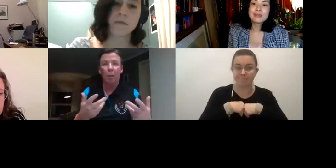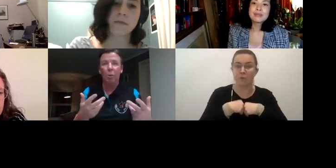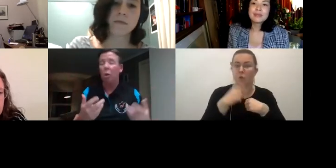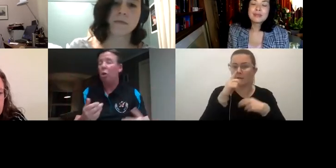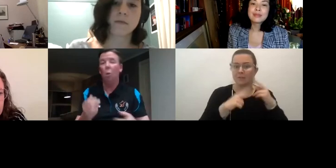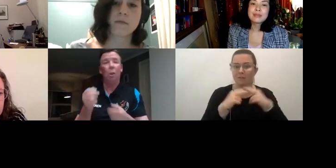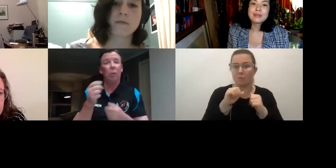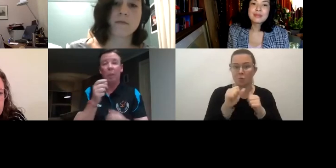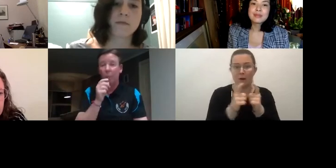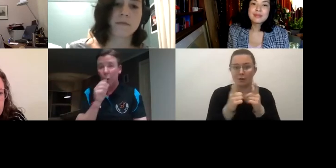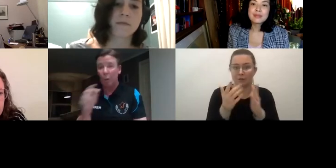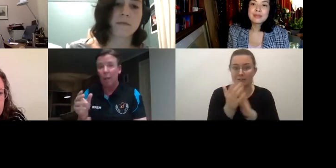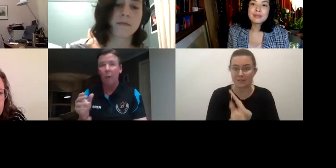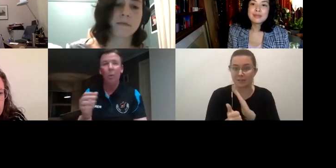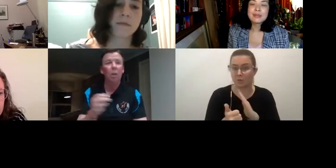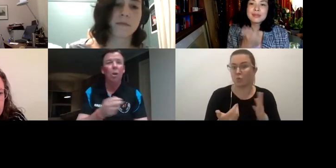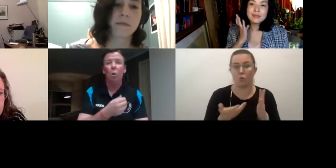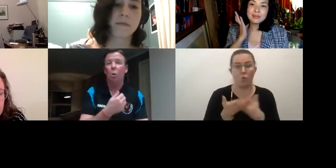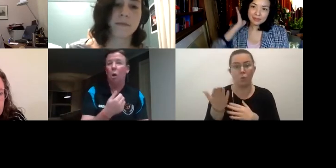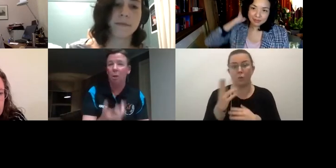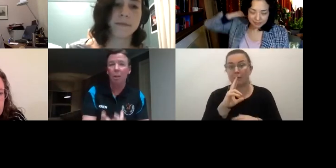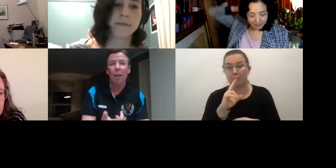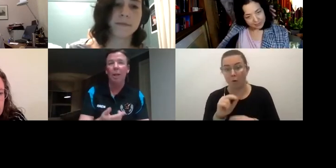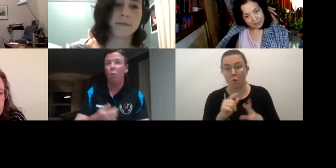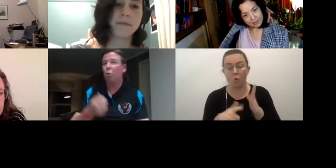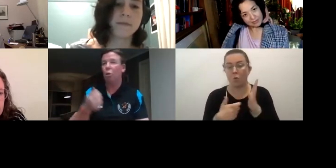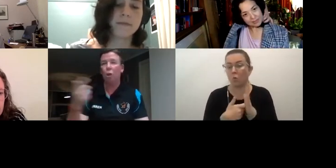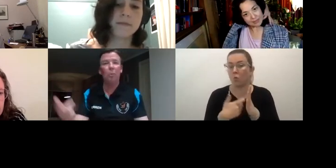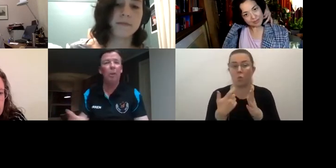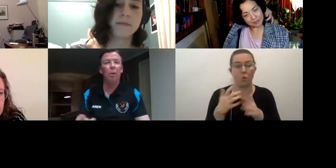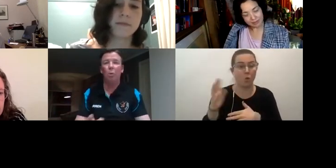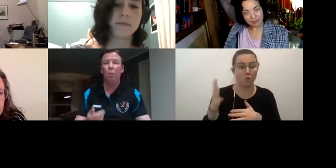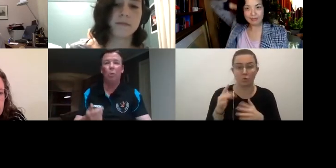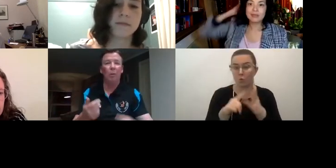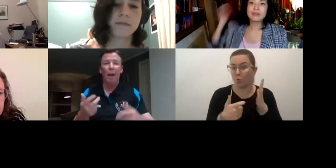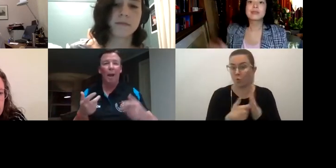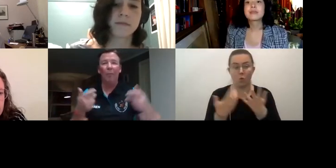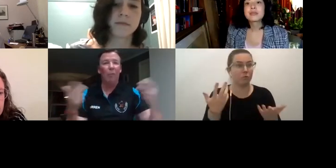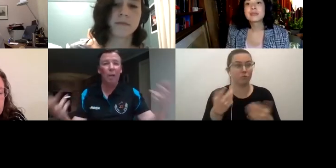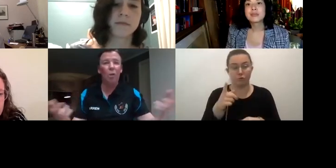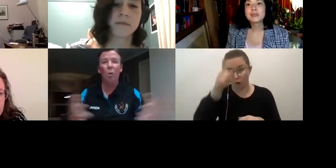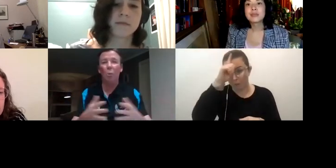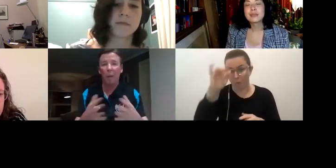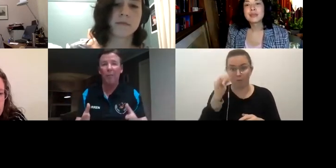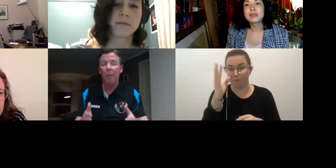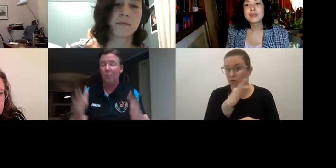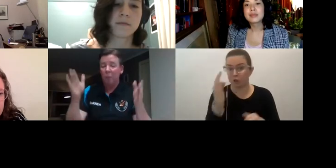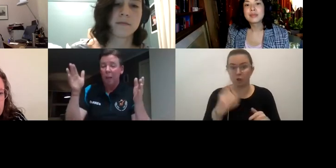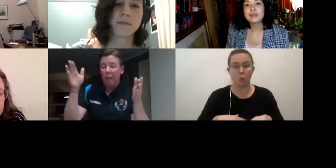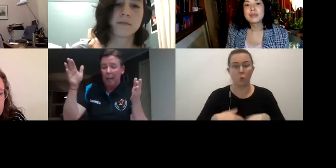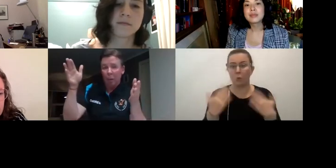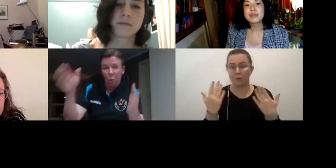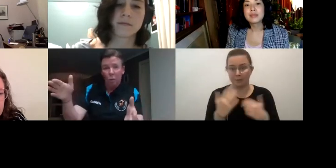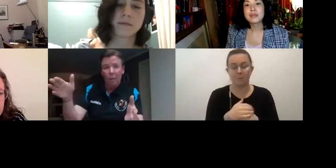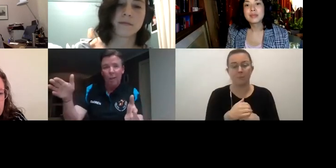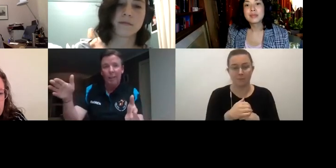So whether it's spoken language or Auslan or German or French, whatever. In years one to six